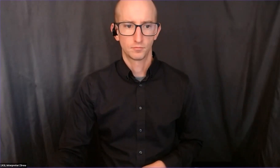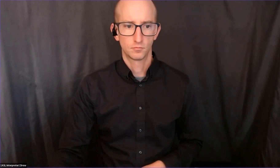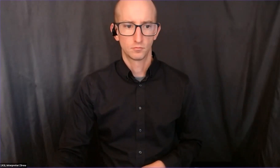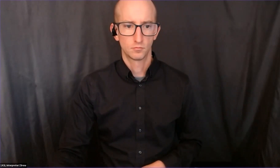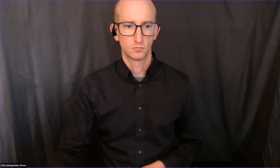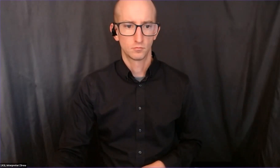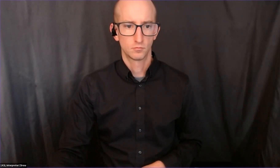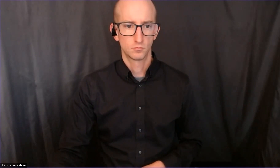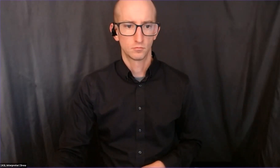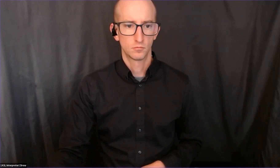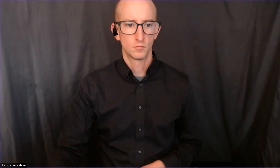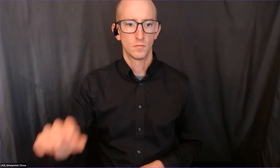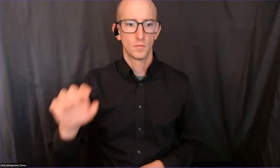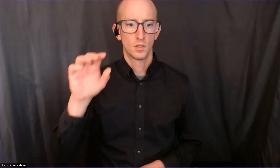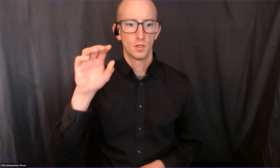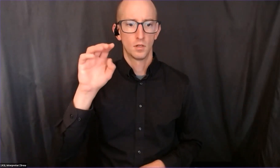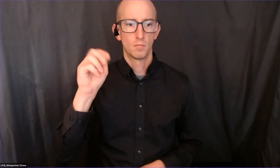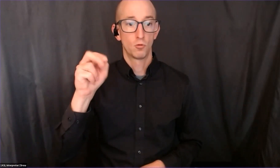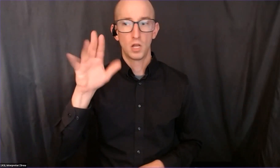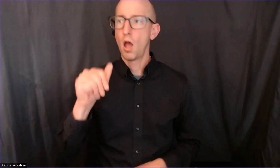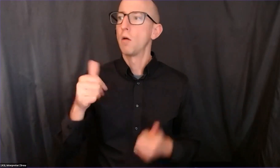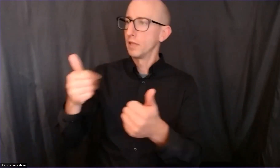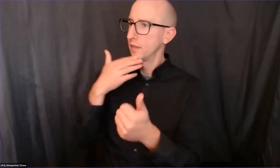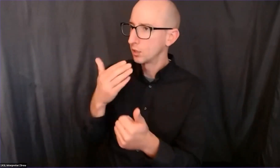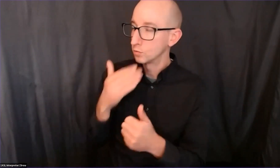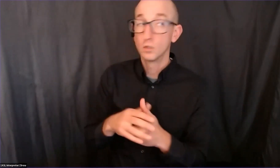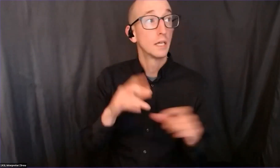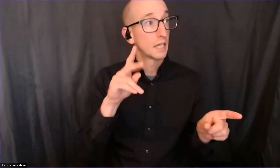of vehicles and equipment and vessels that service ports.